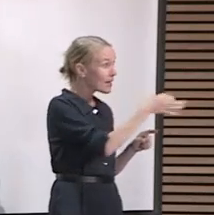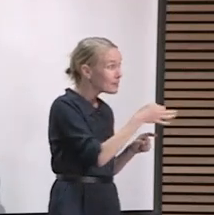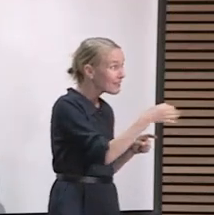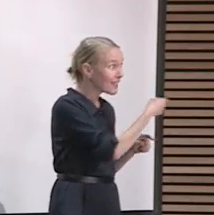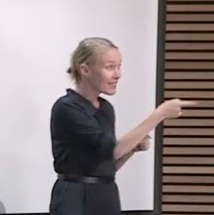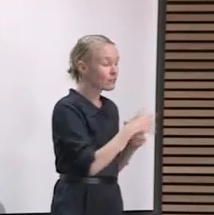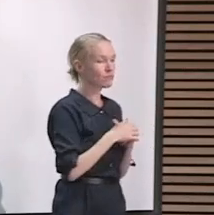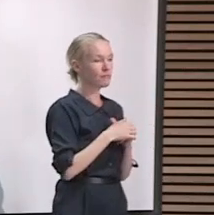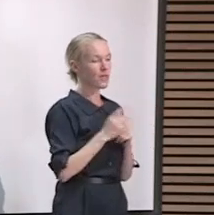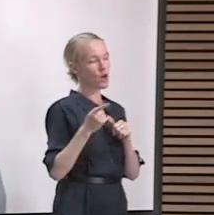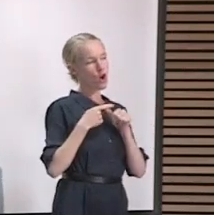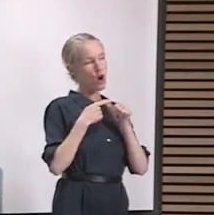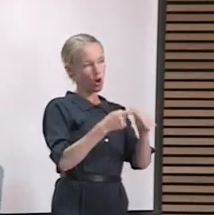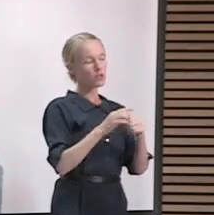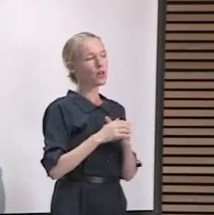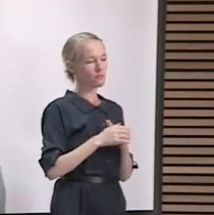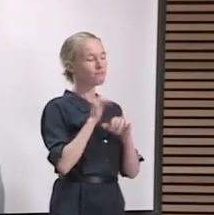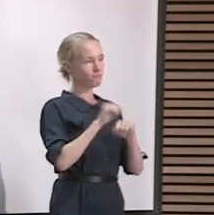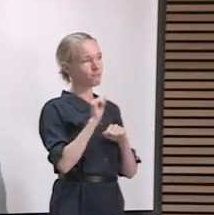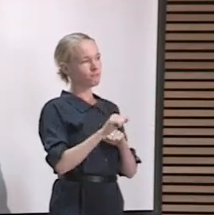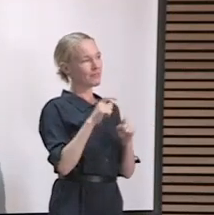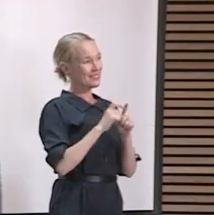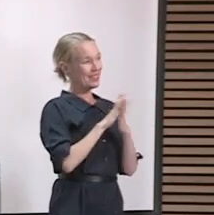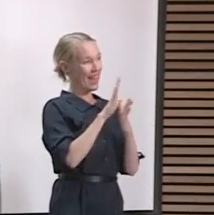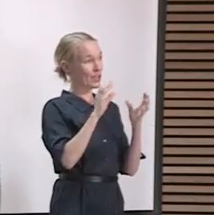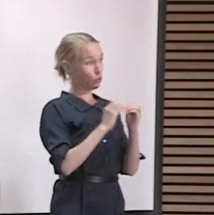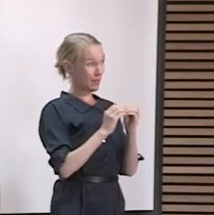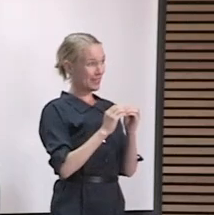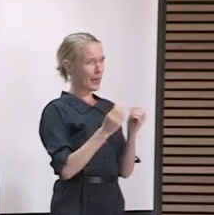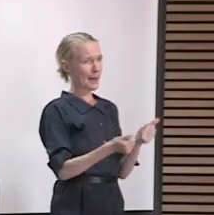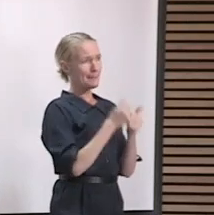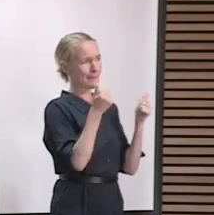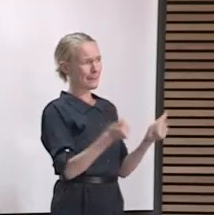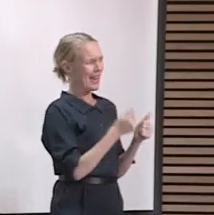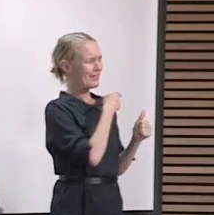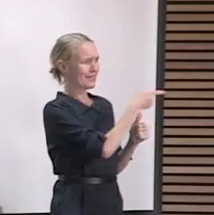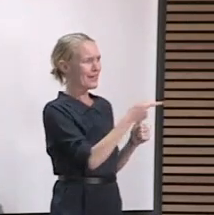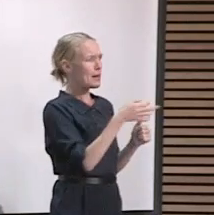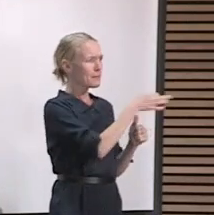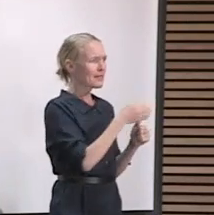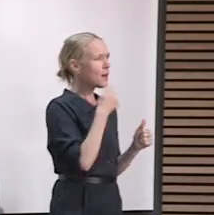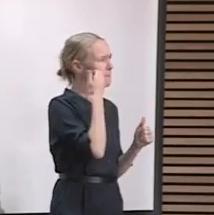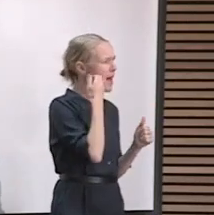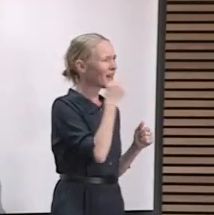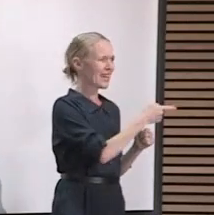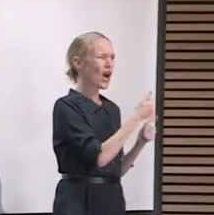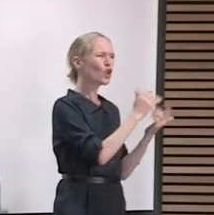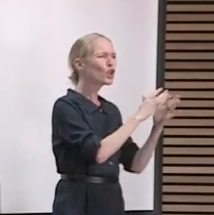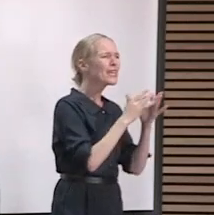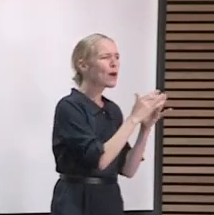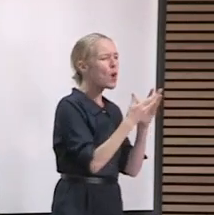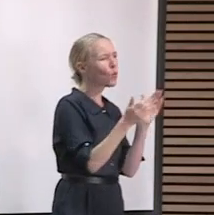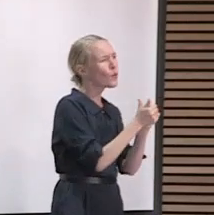indeed. Especially in Counties